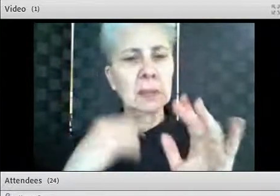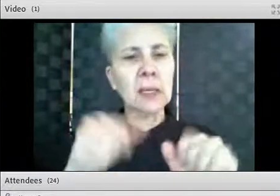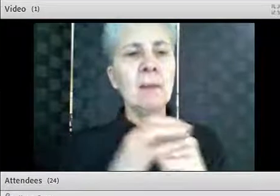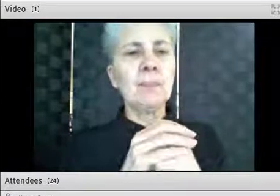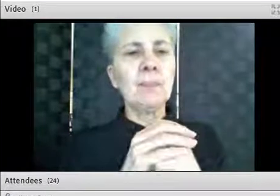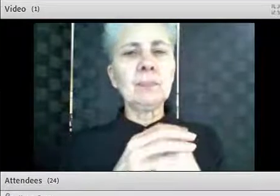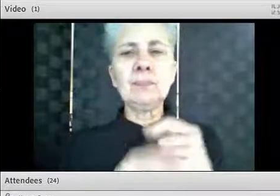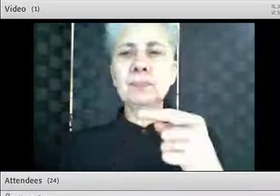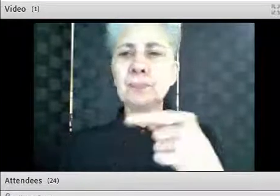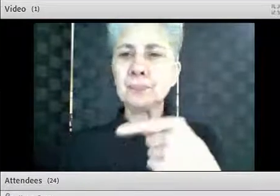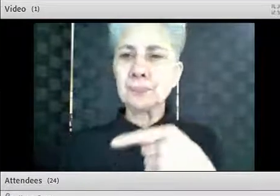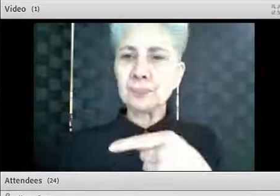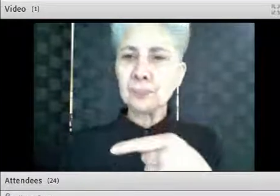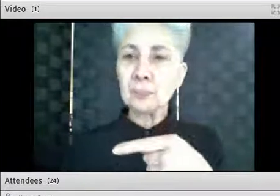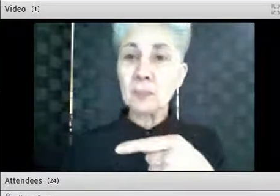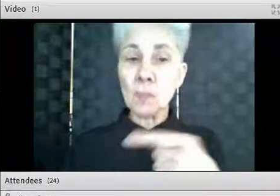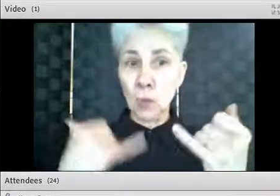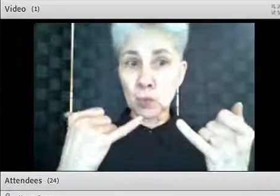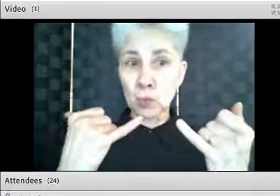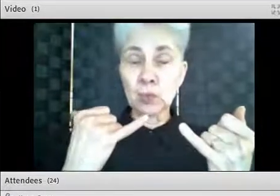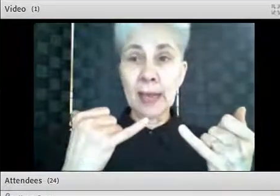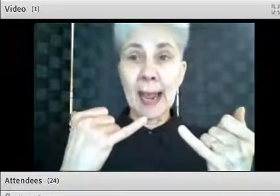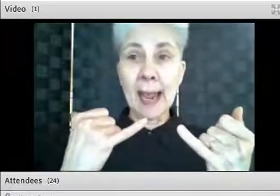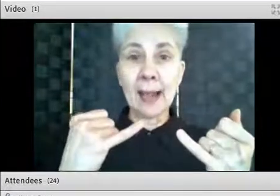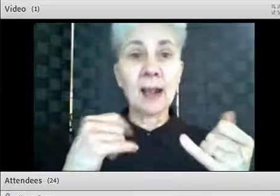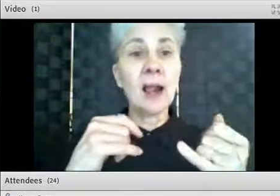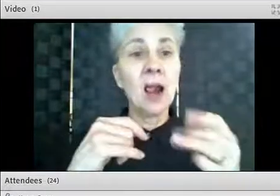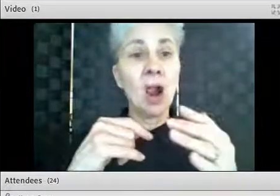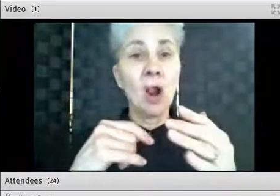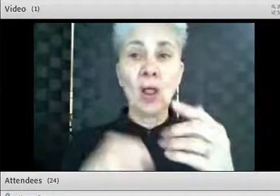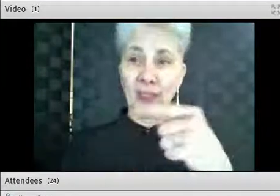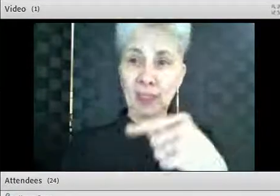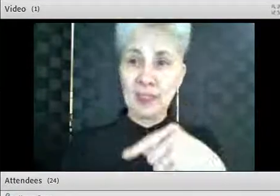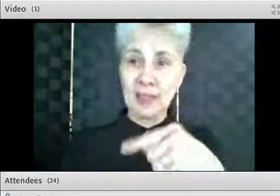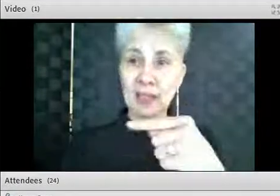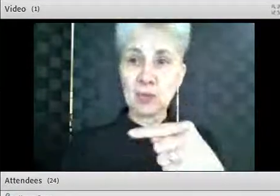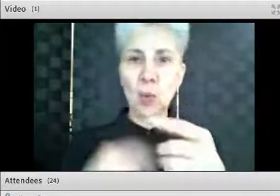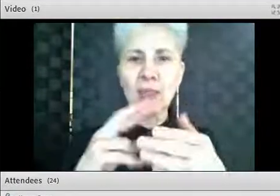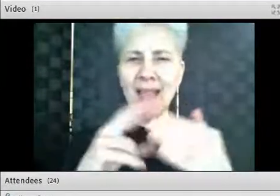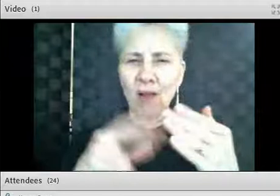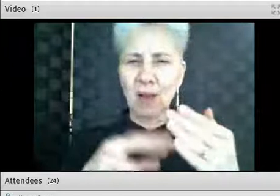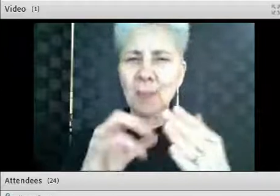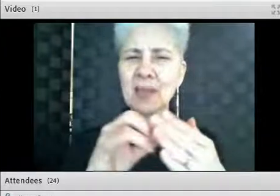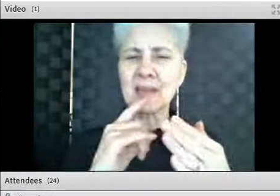So today these are our learning outcomes. This is an introduction